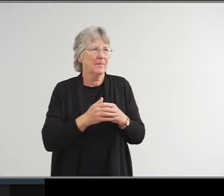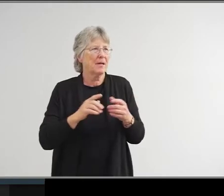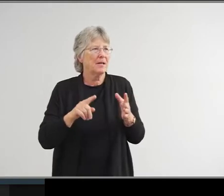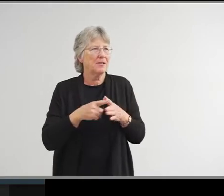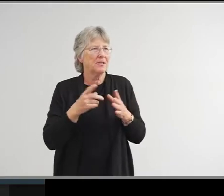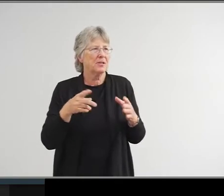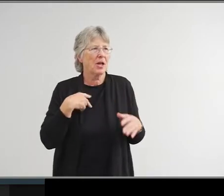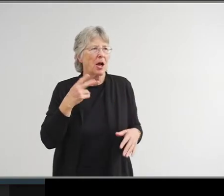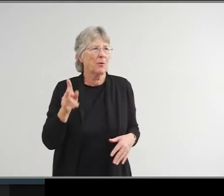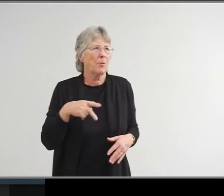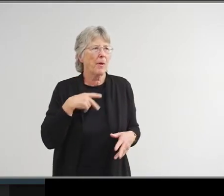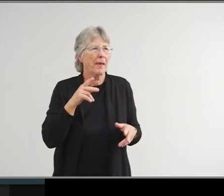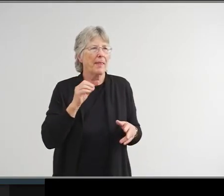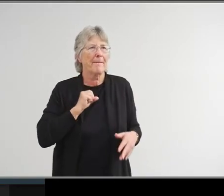So, Mr. Miller.